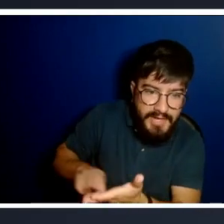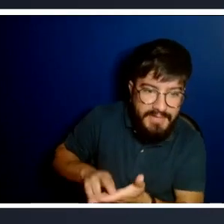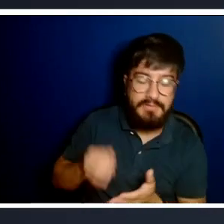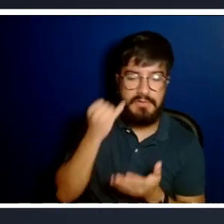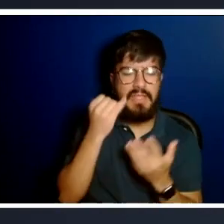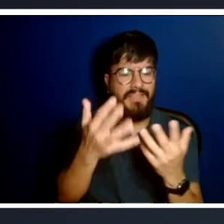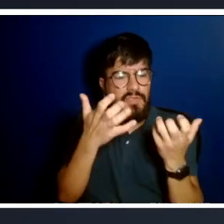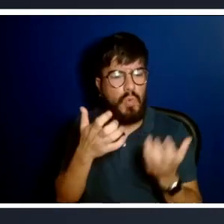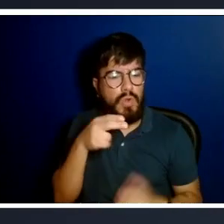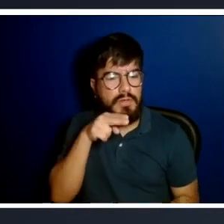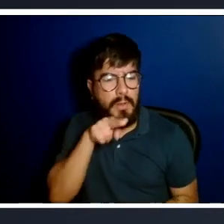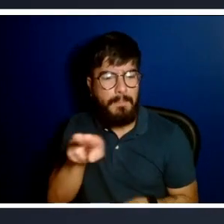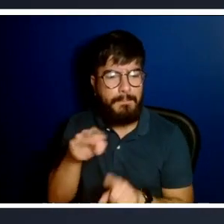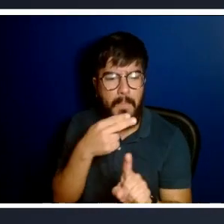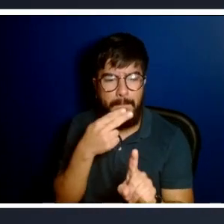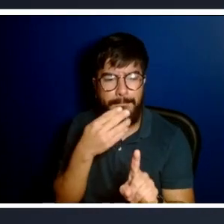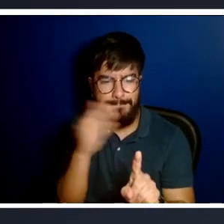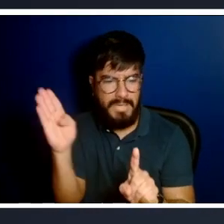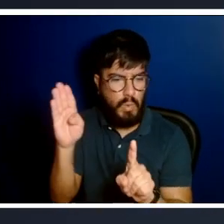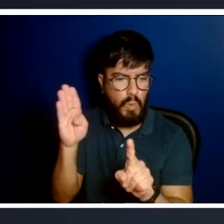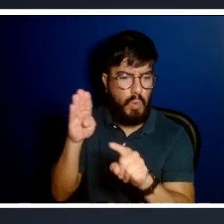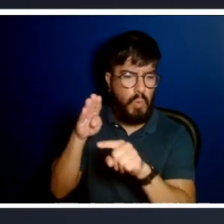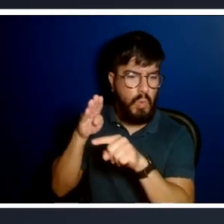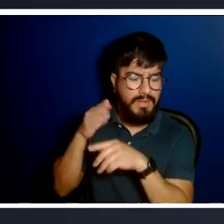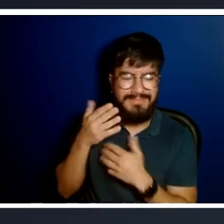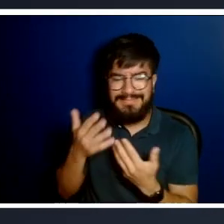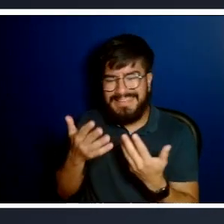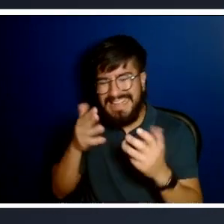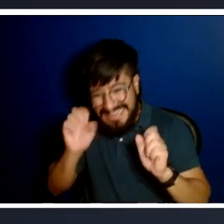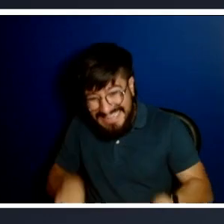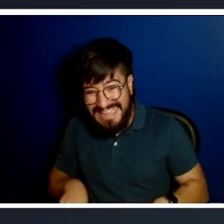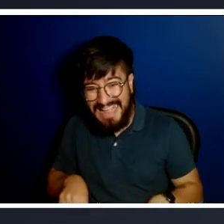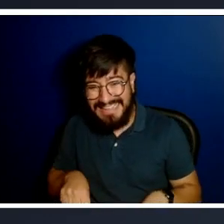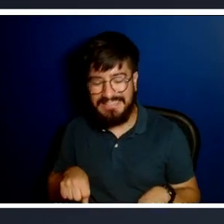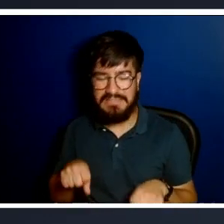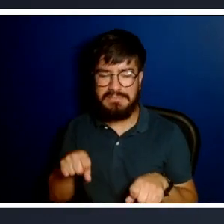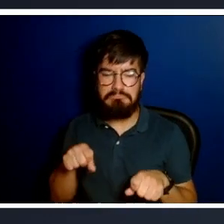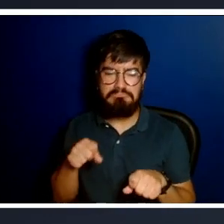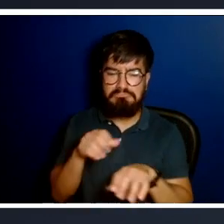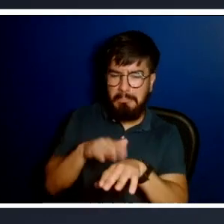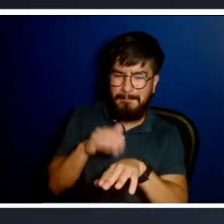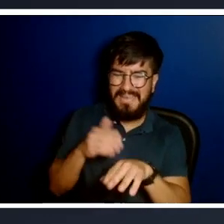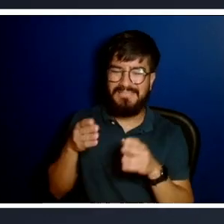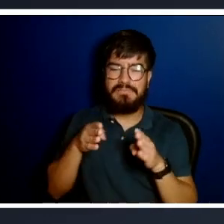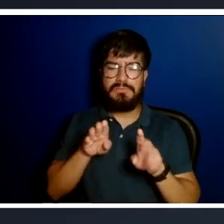they can make great pets, but reptiles in general, they need a lot of care. So,